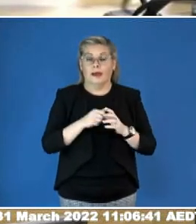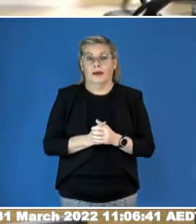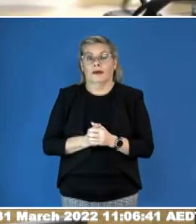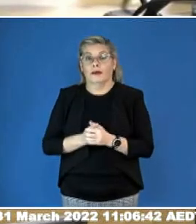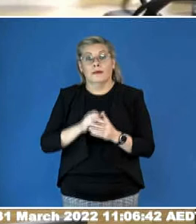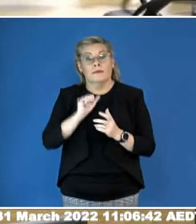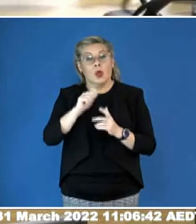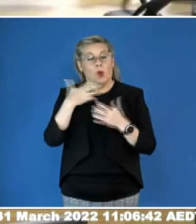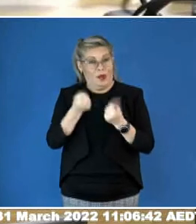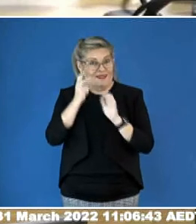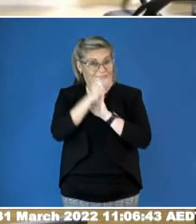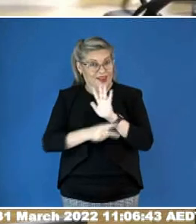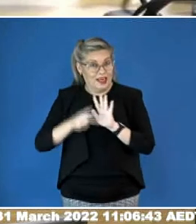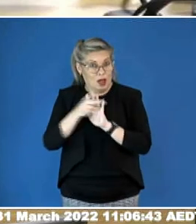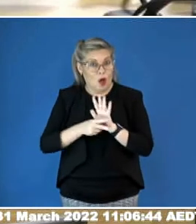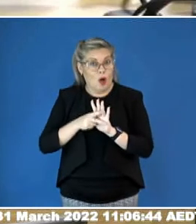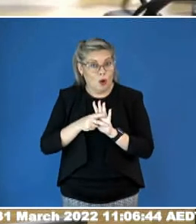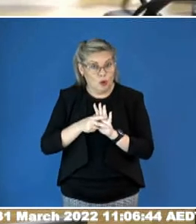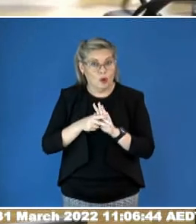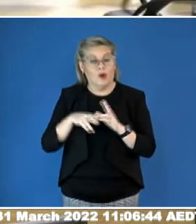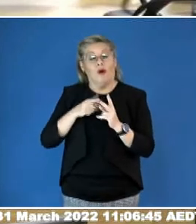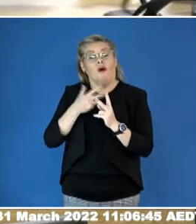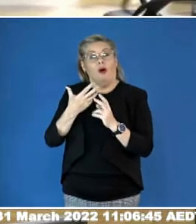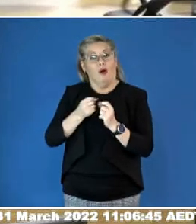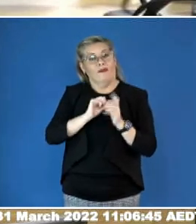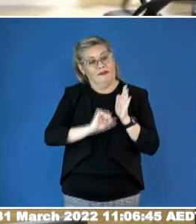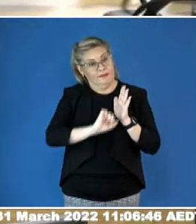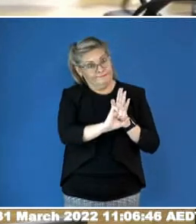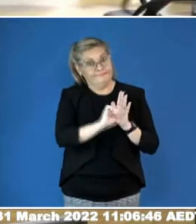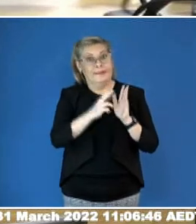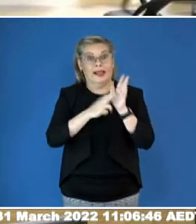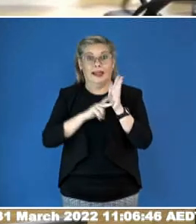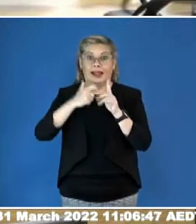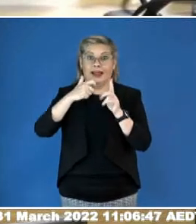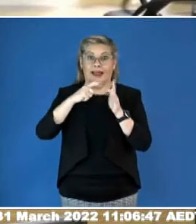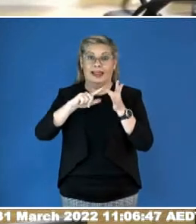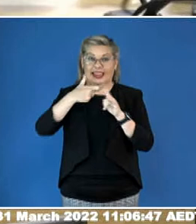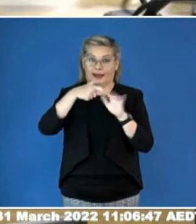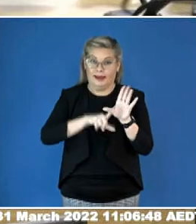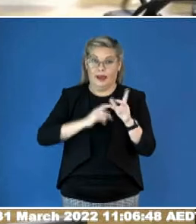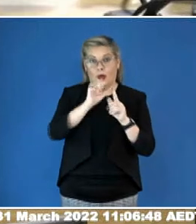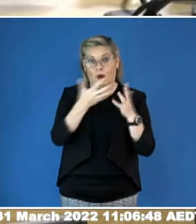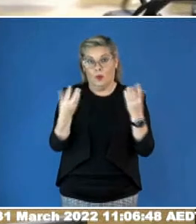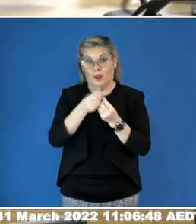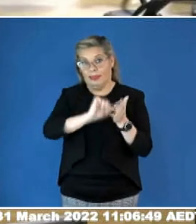The document identifier for the pre-recorded evidence of Niky and her mum is document